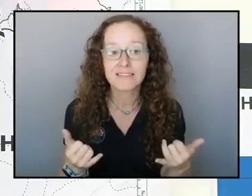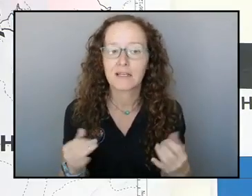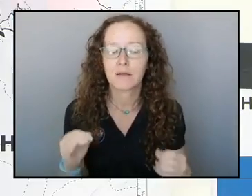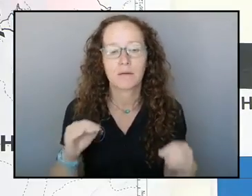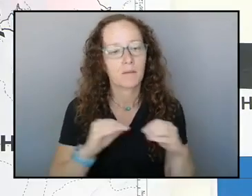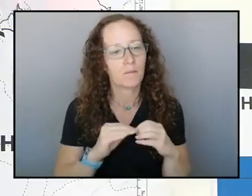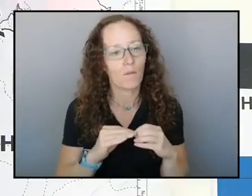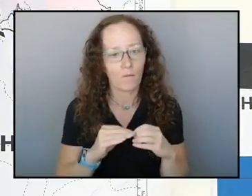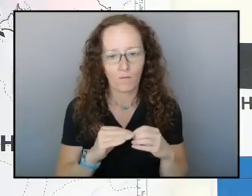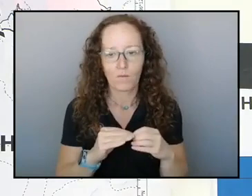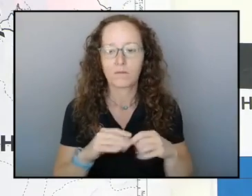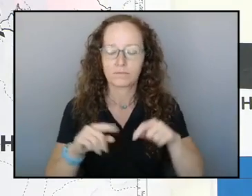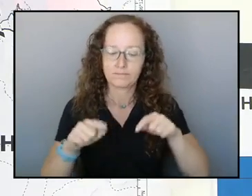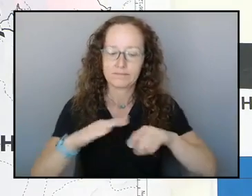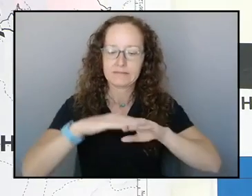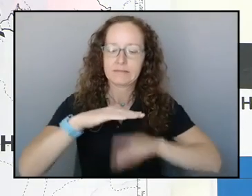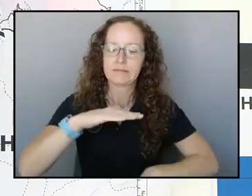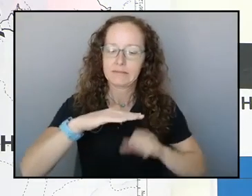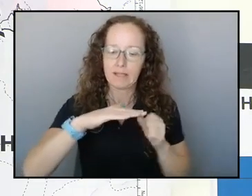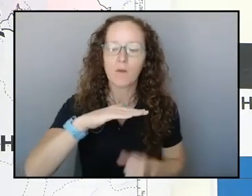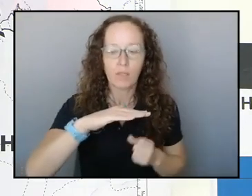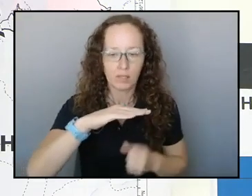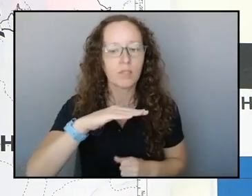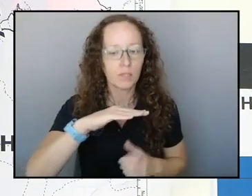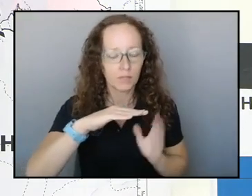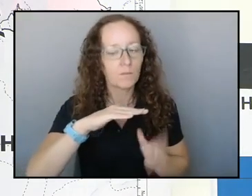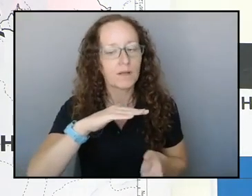Zone and the reason for that is because we're doing a lot of